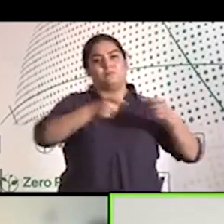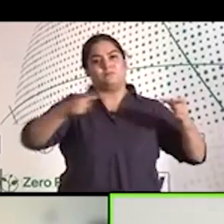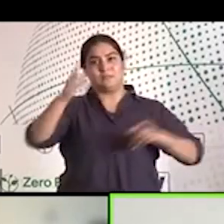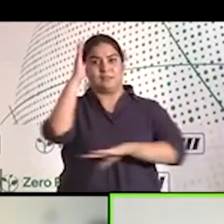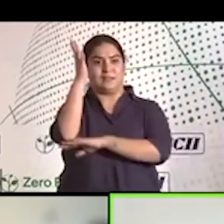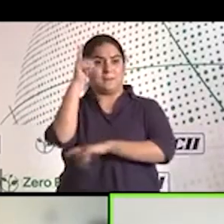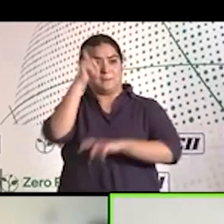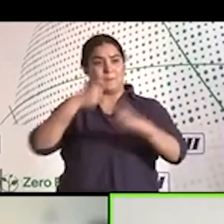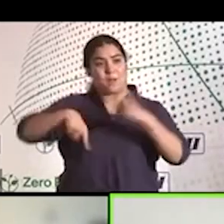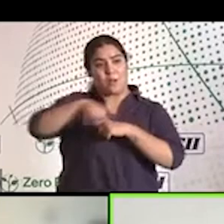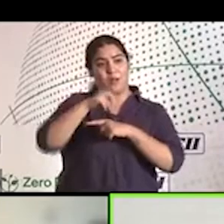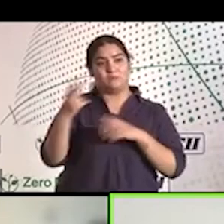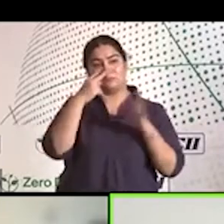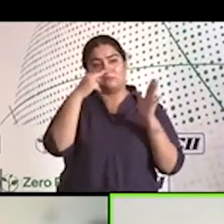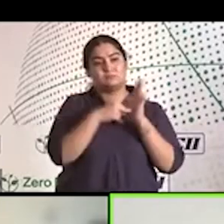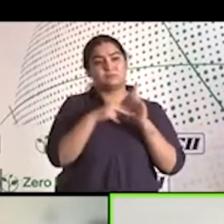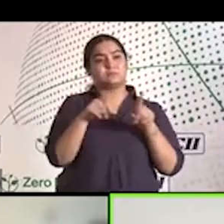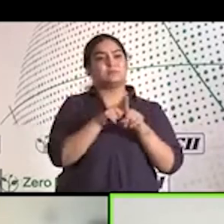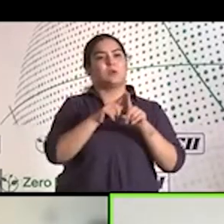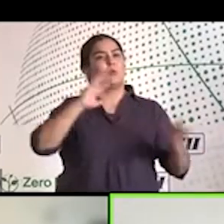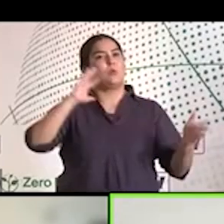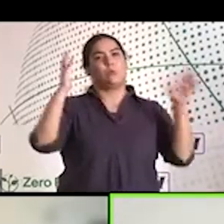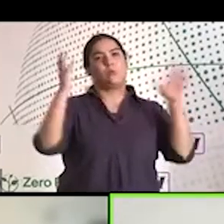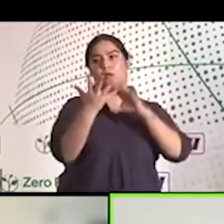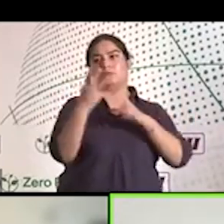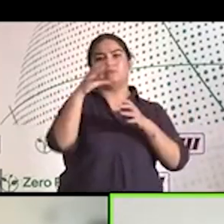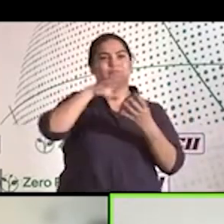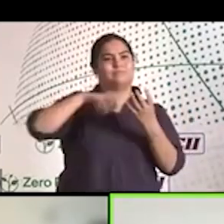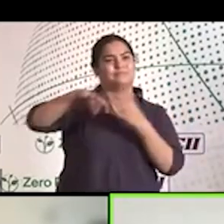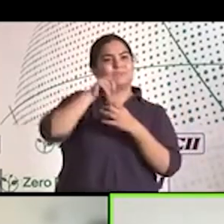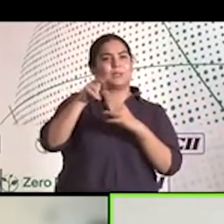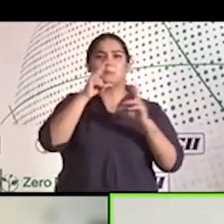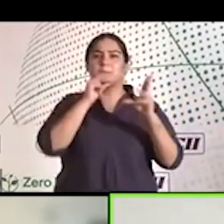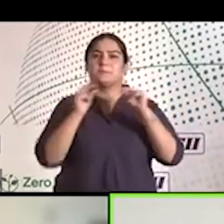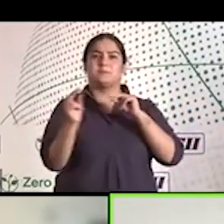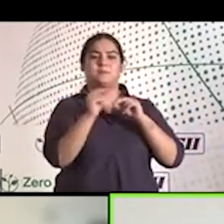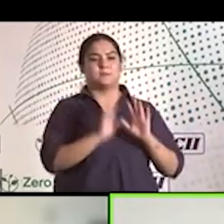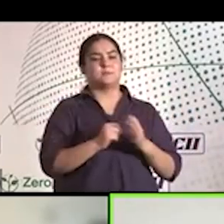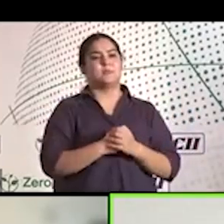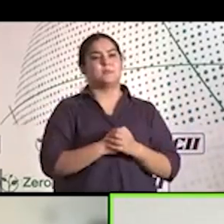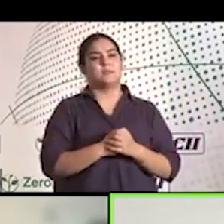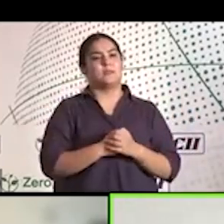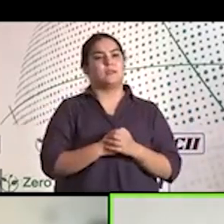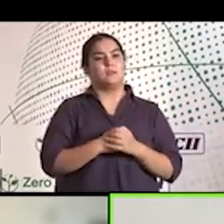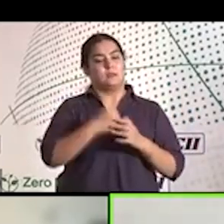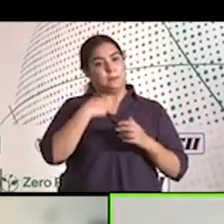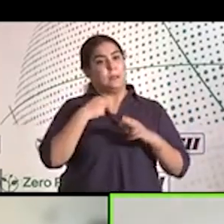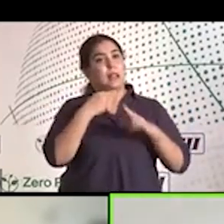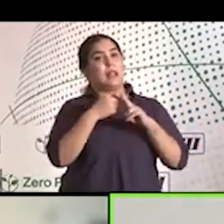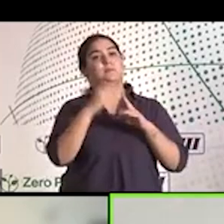from across the globe for this conversation. And I'm to address one that from Barclays.